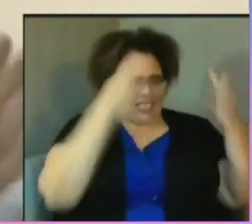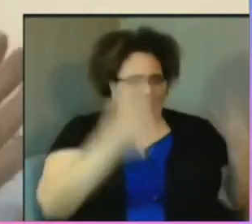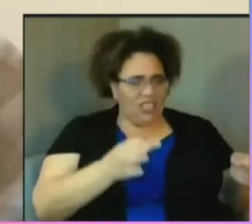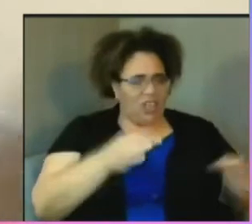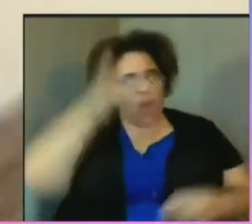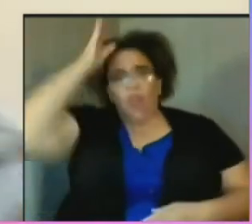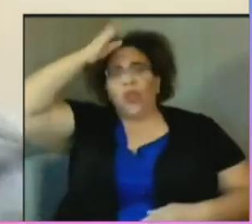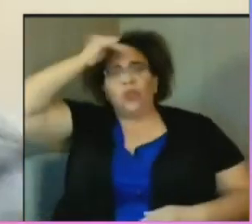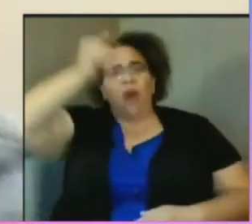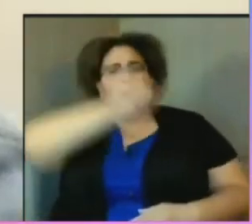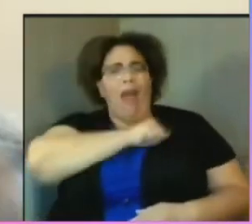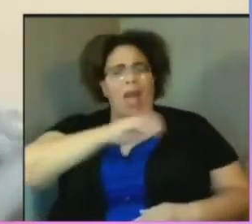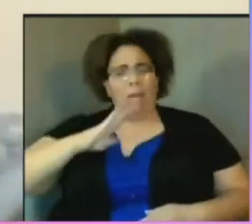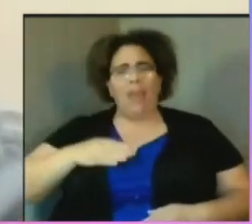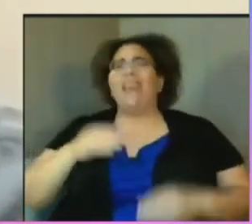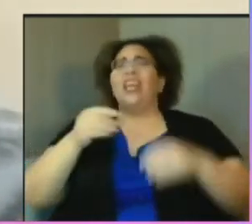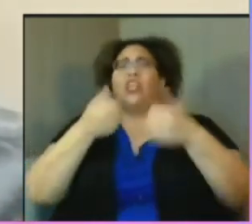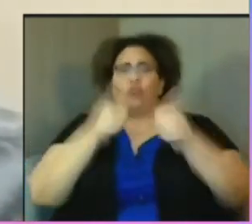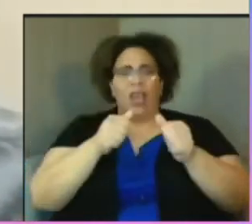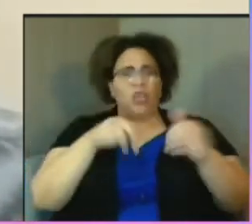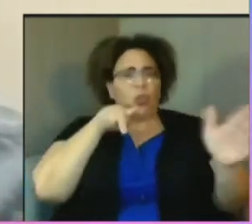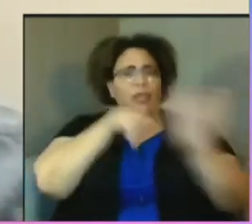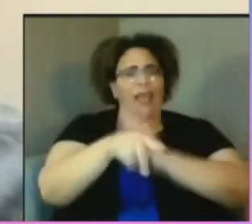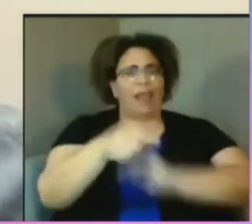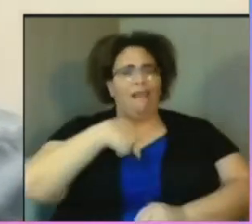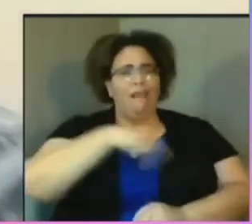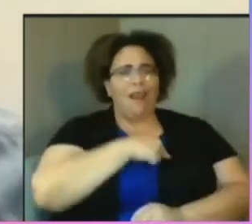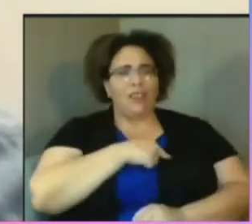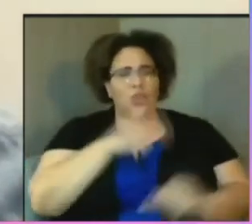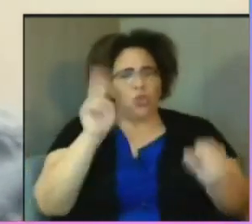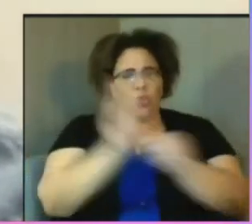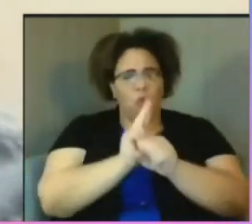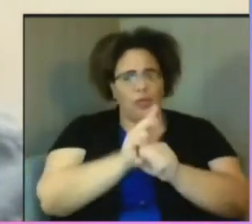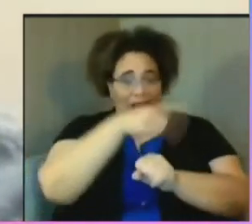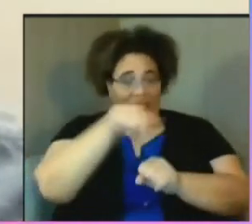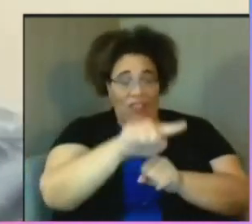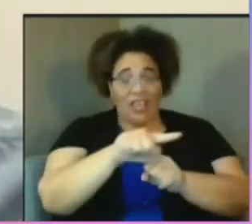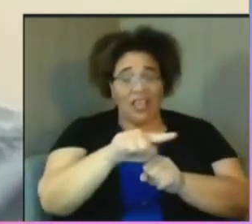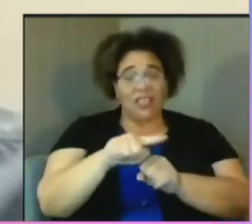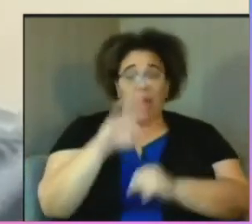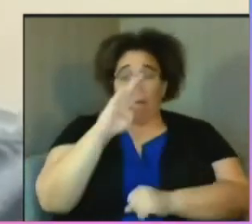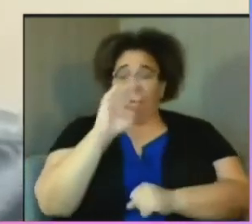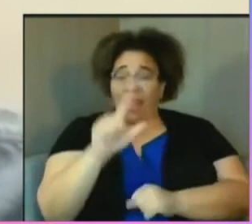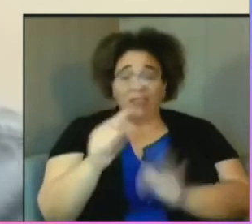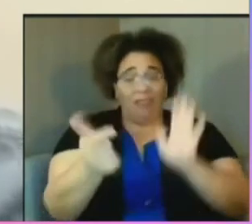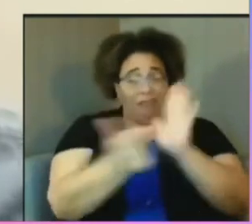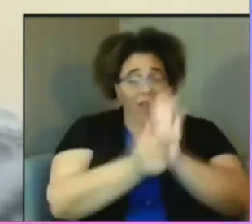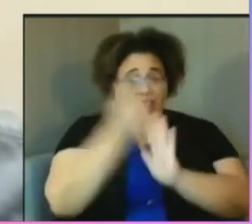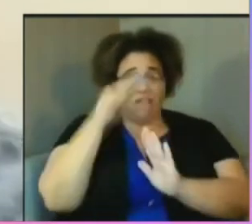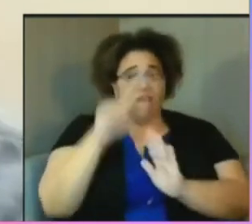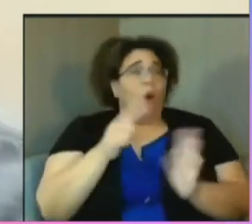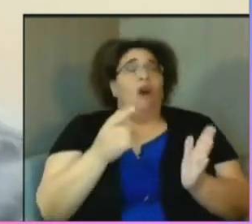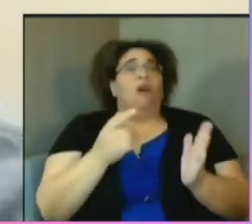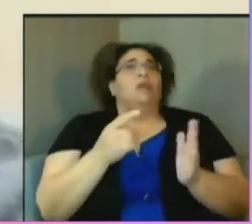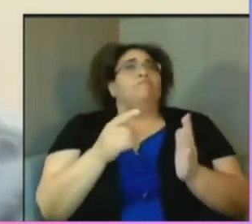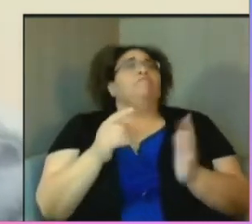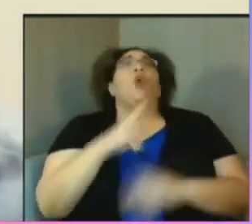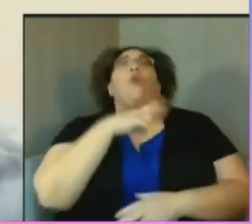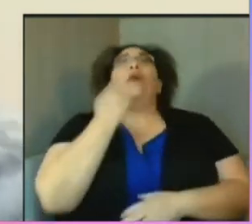which would guarantee that we're never in positions like the position that I had the privilege of being in and by virtue of the fact